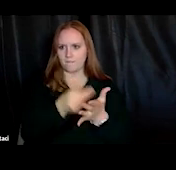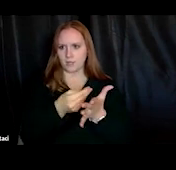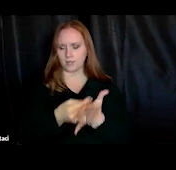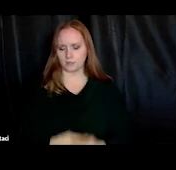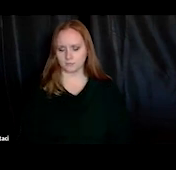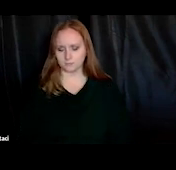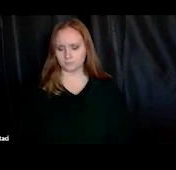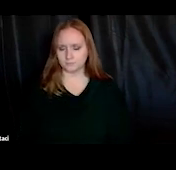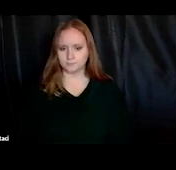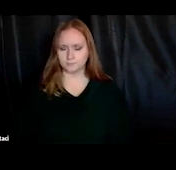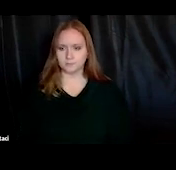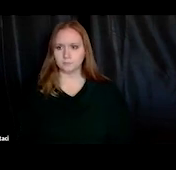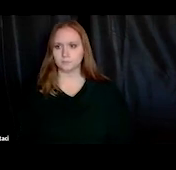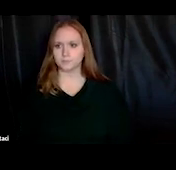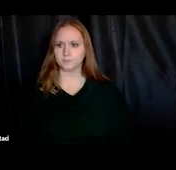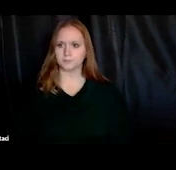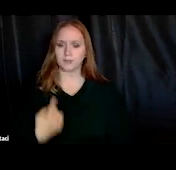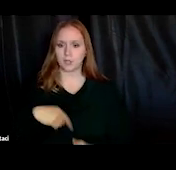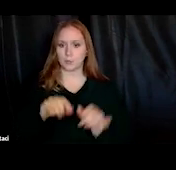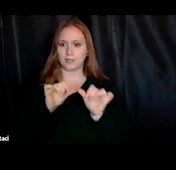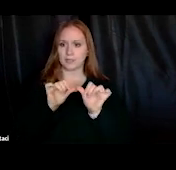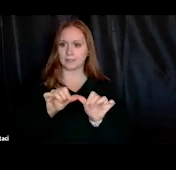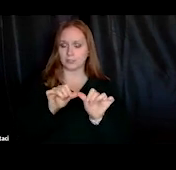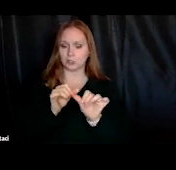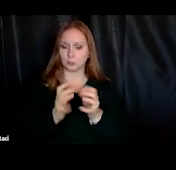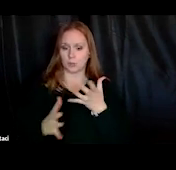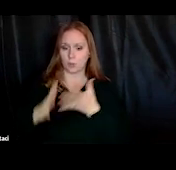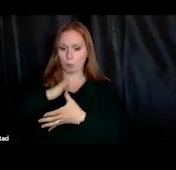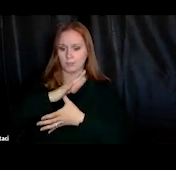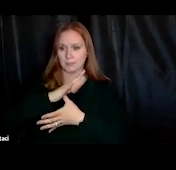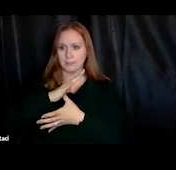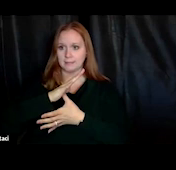Again, we continue to prioritize these through scoring.